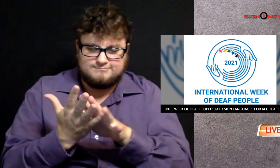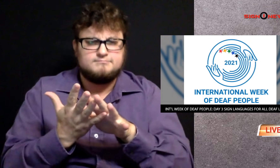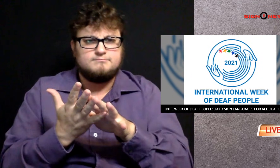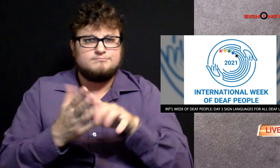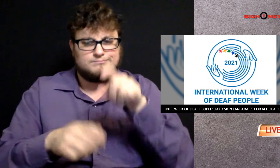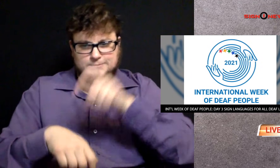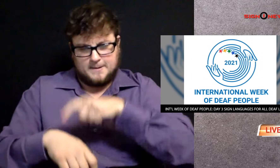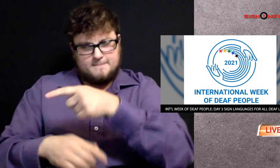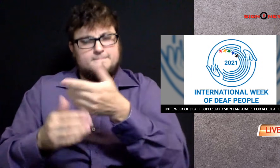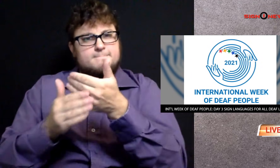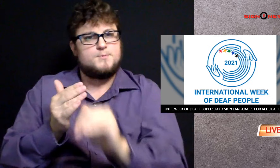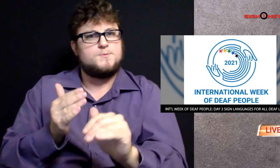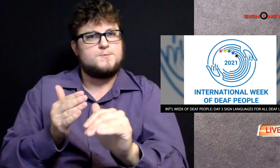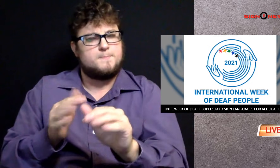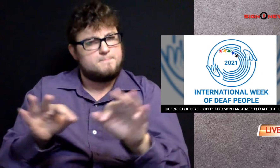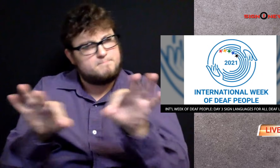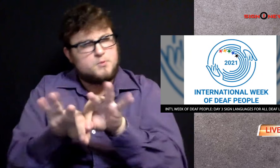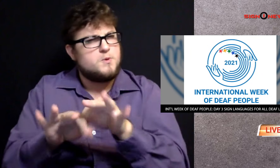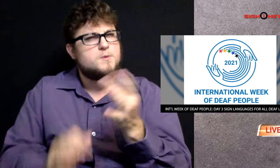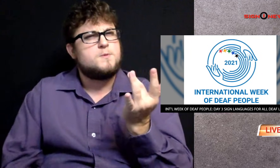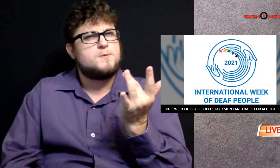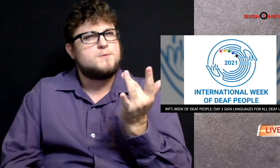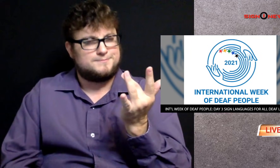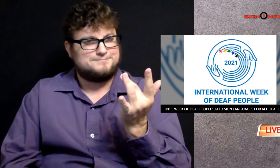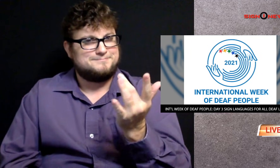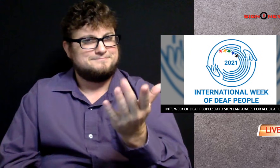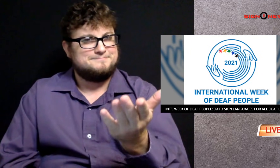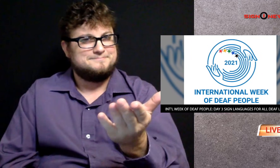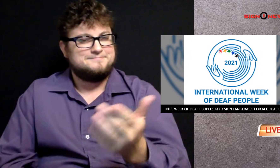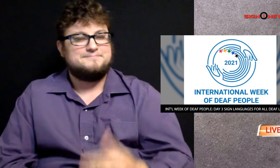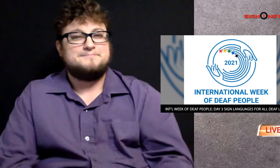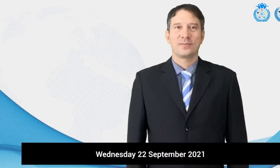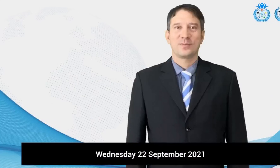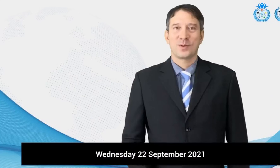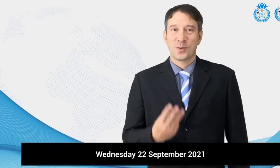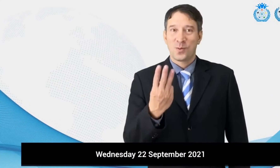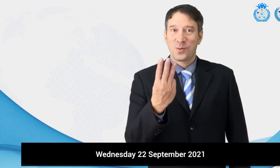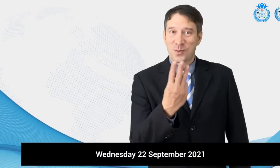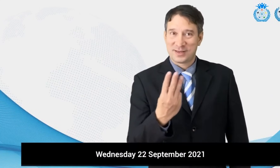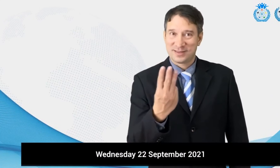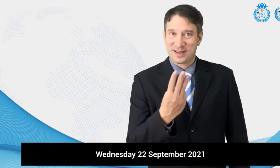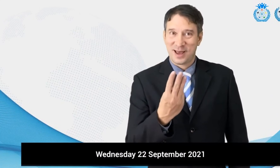language support and services from birth